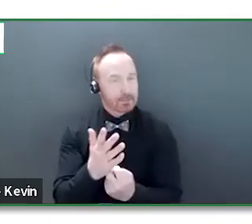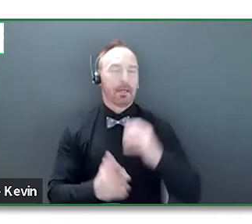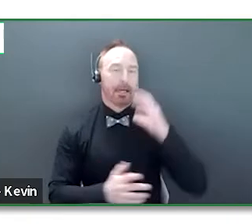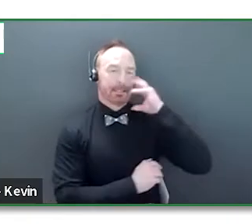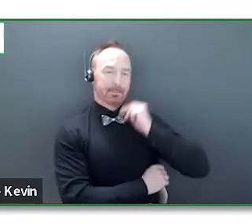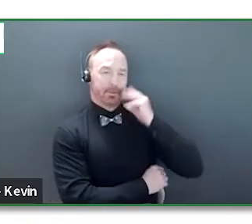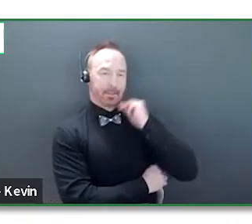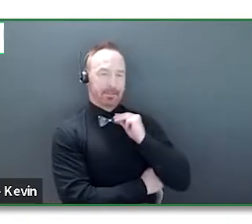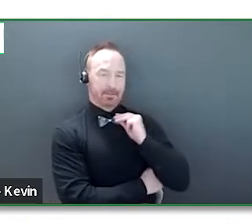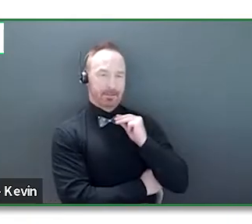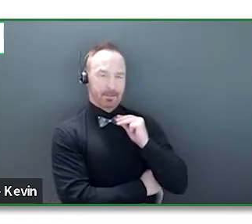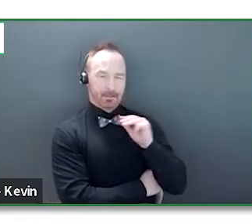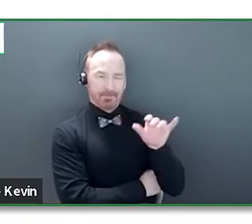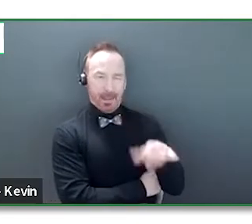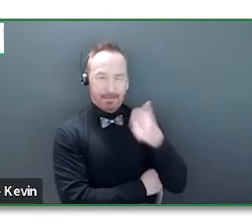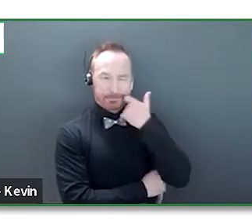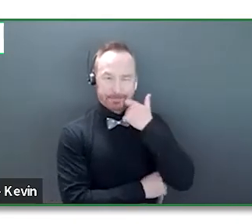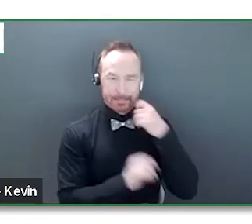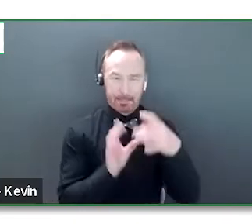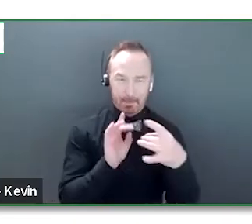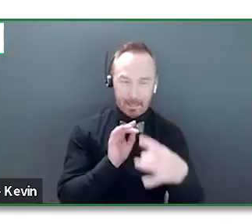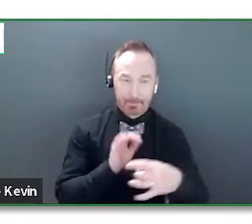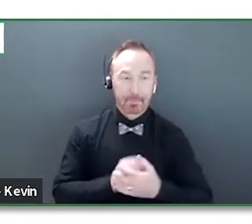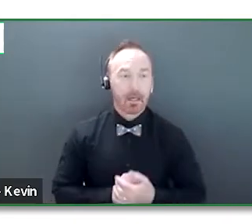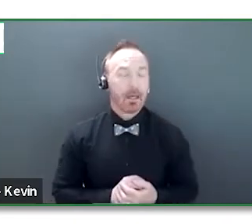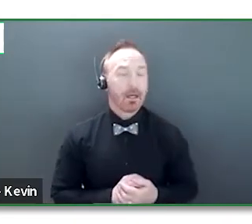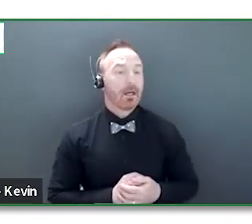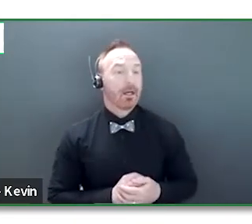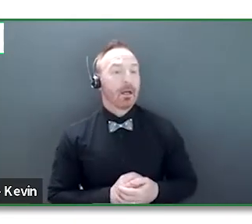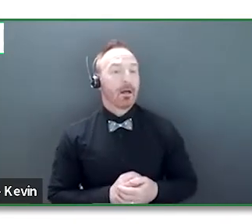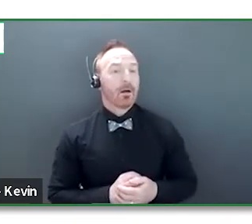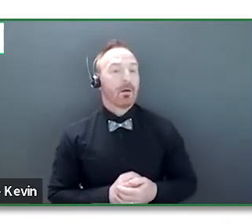we identify and we prioritize what is important and what we want to feature